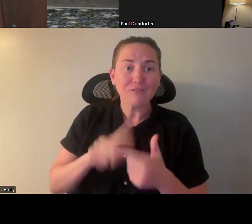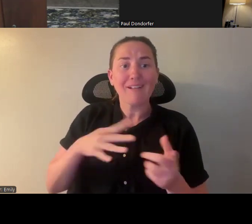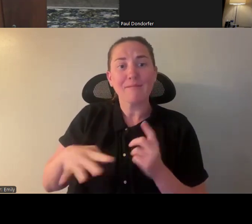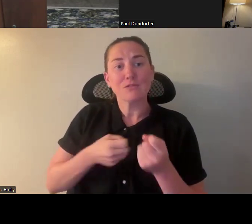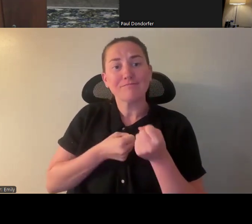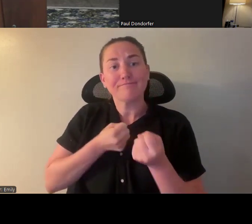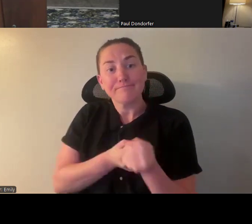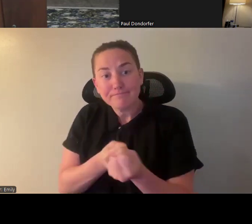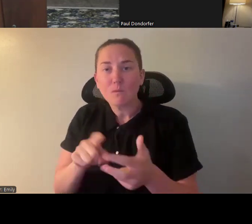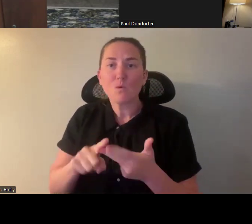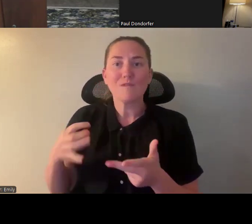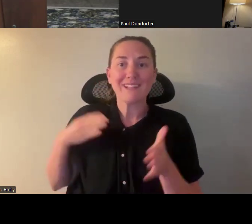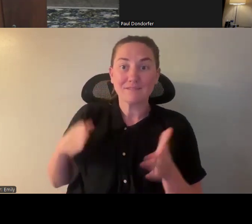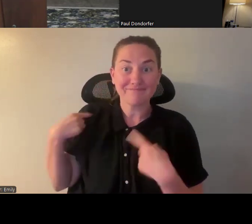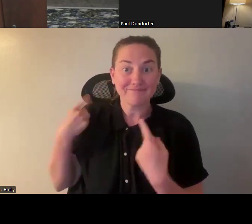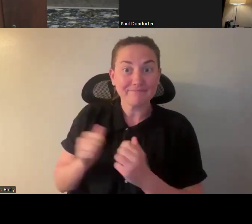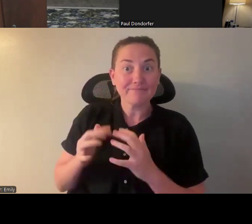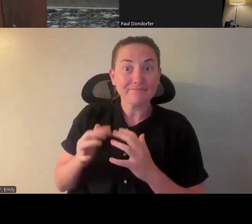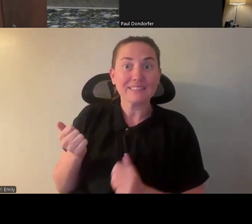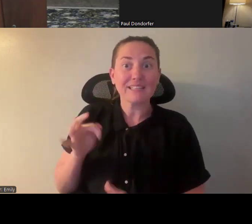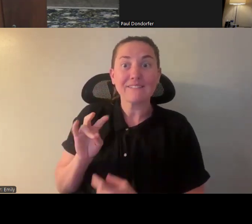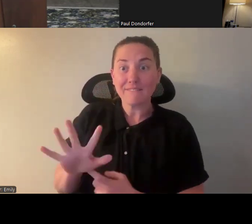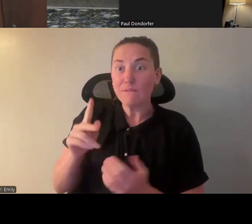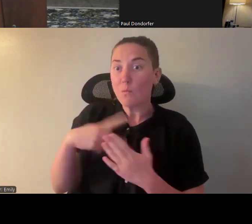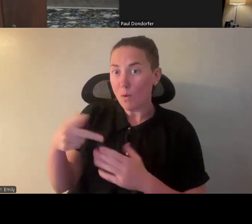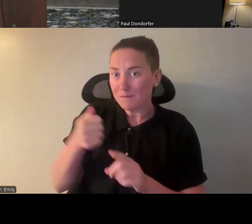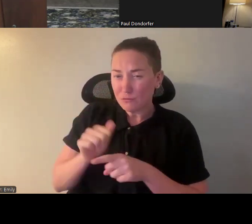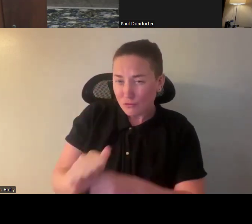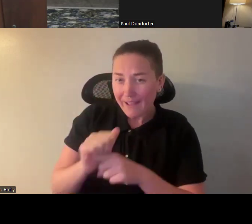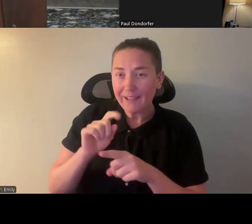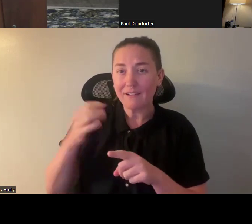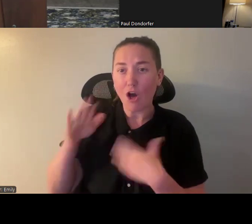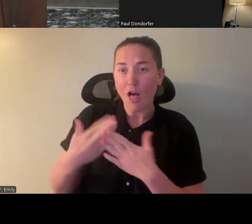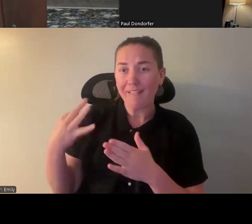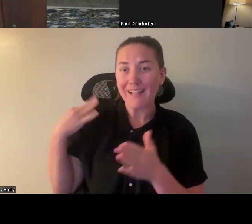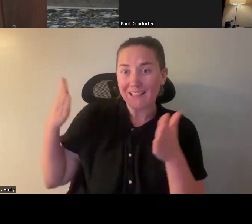in 1975 the program has trained dedicated volunteers to disseminate research-based